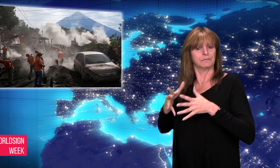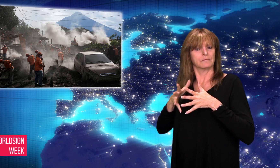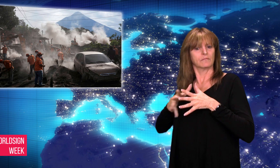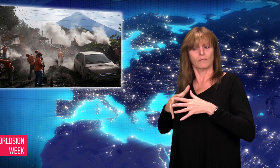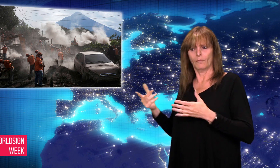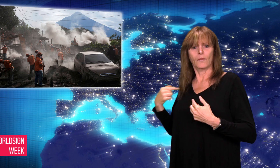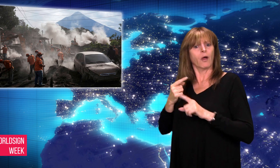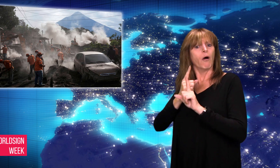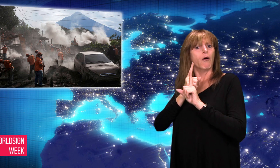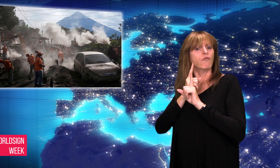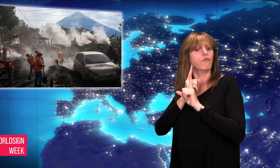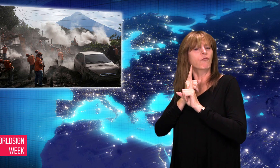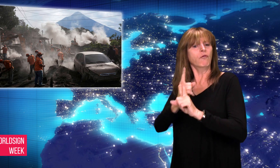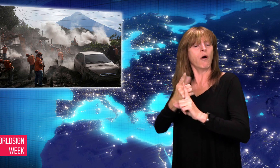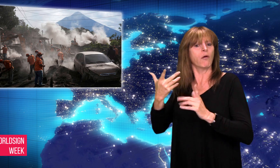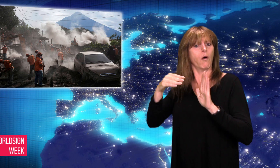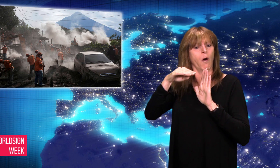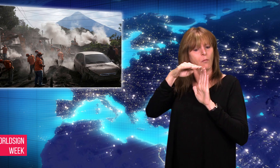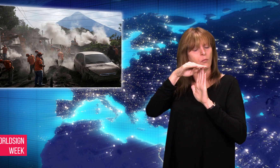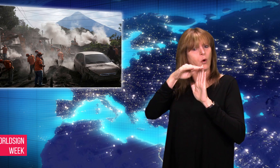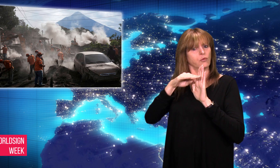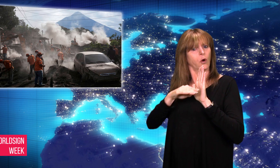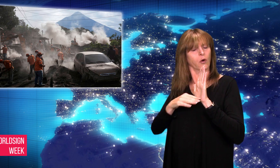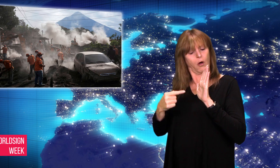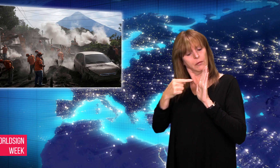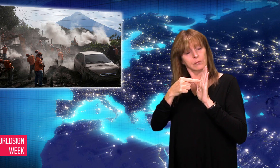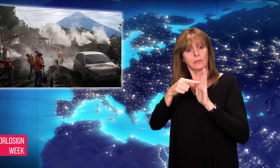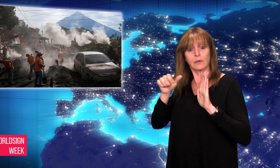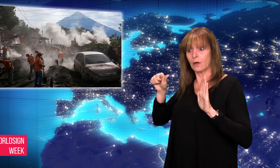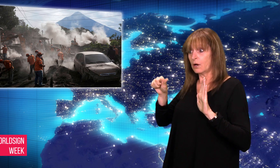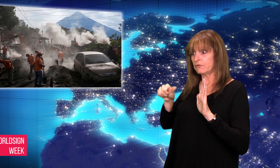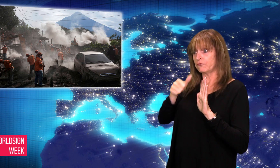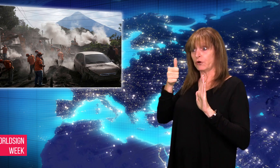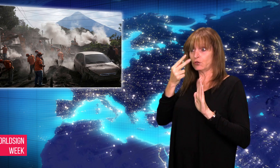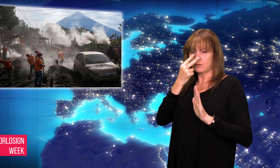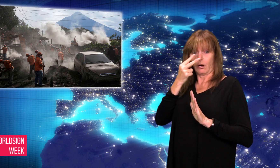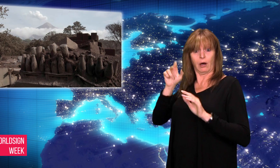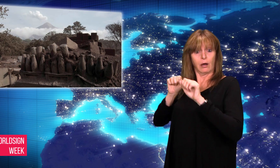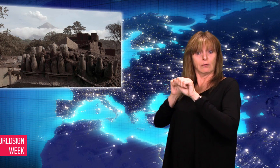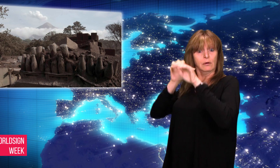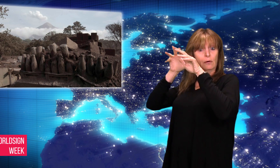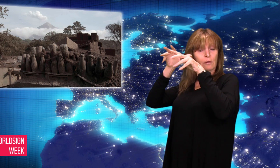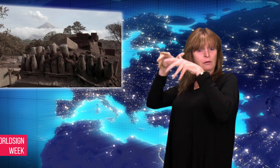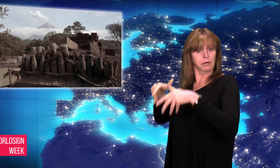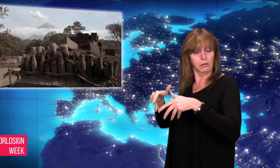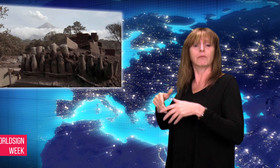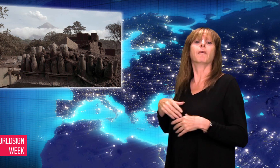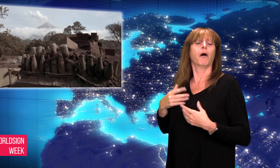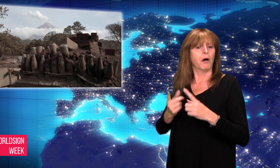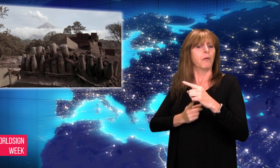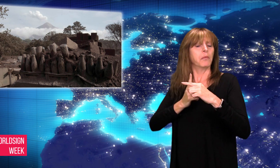followed the protocol at the first sign of eruption, and followed advice